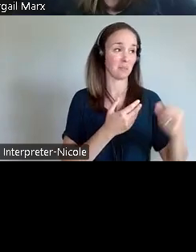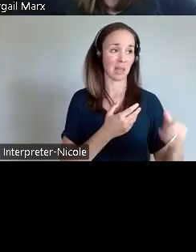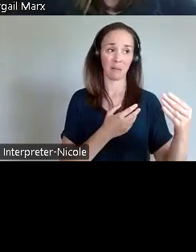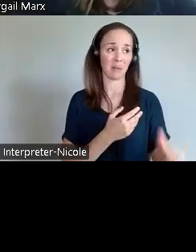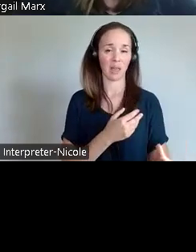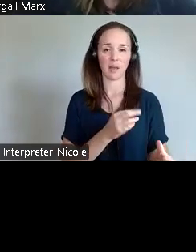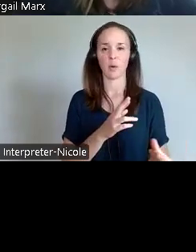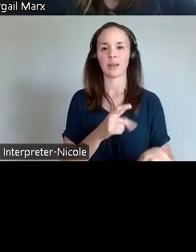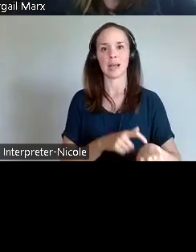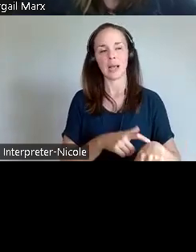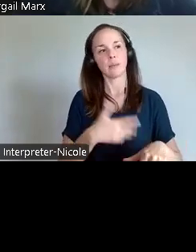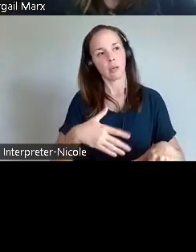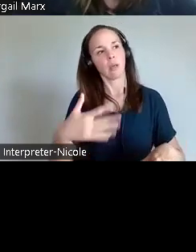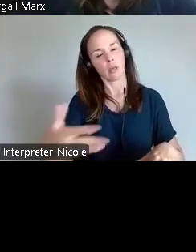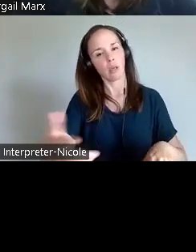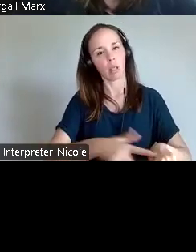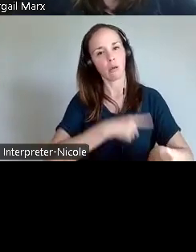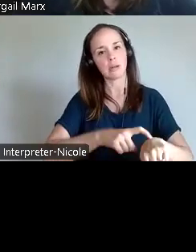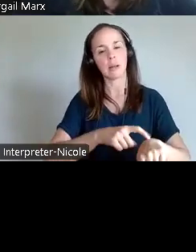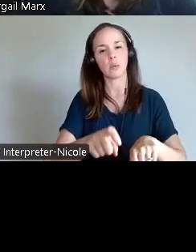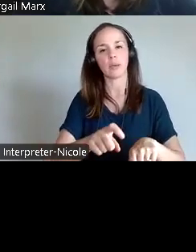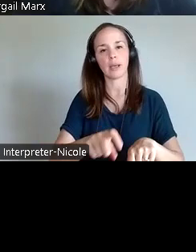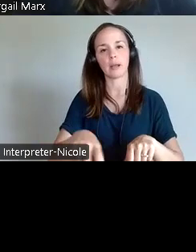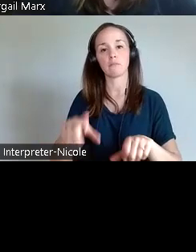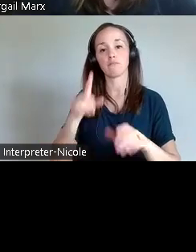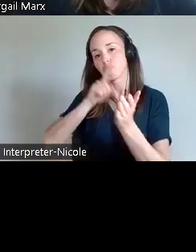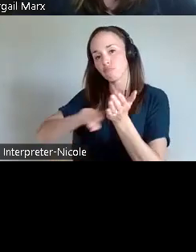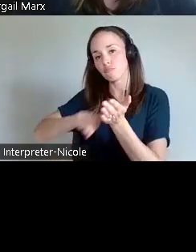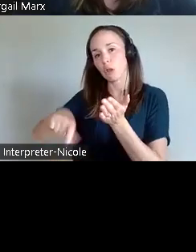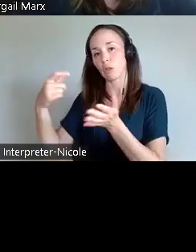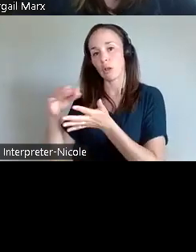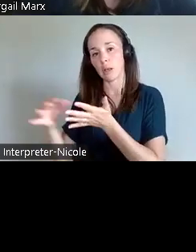taking a long time, you can also look into some of these other options for getting funding.